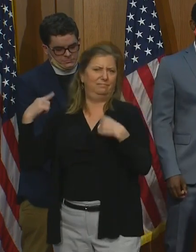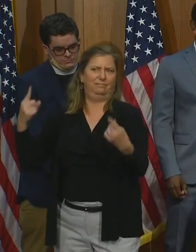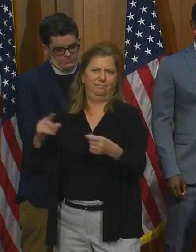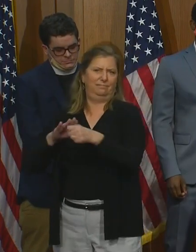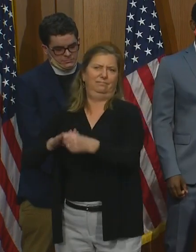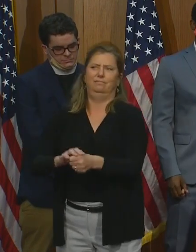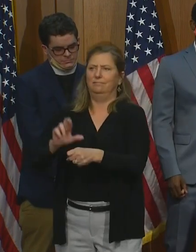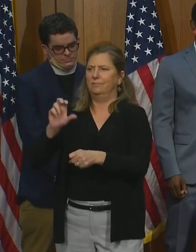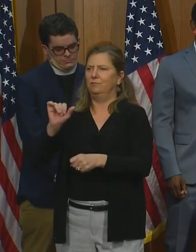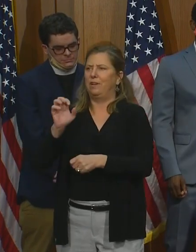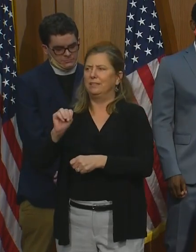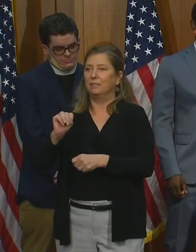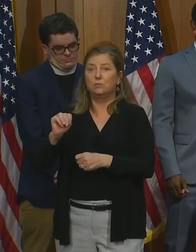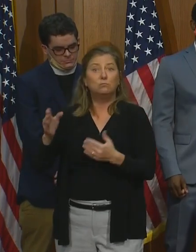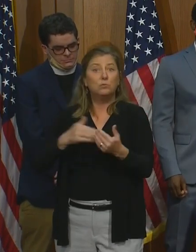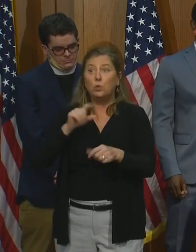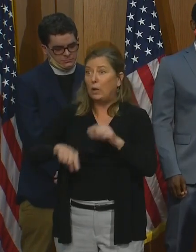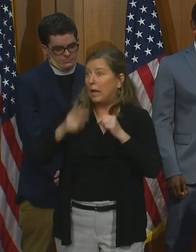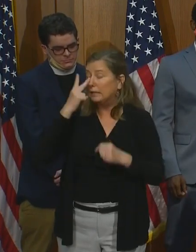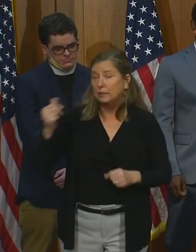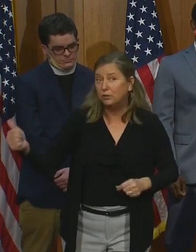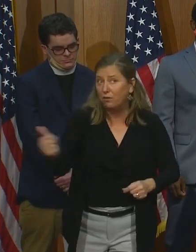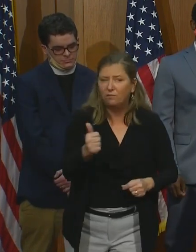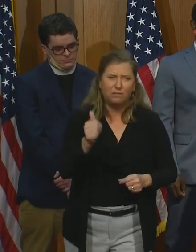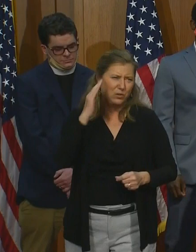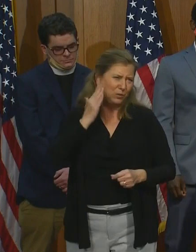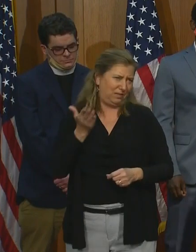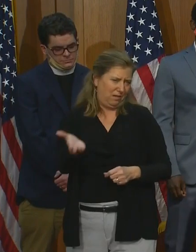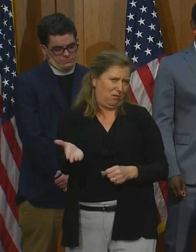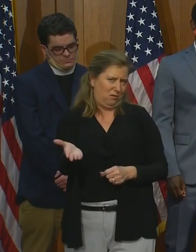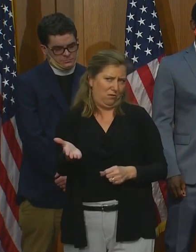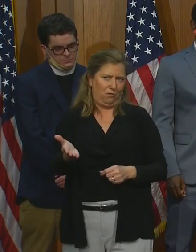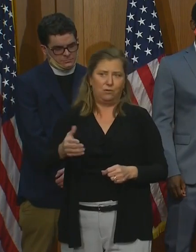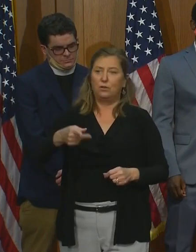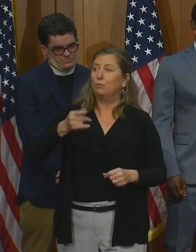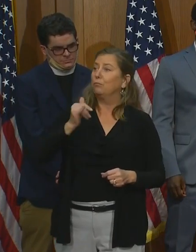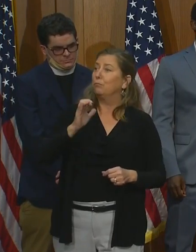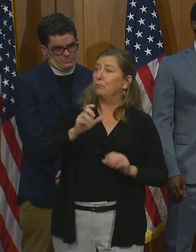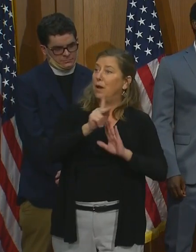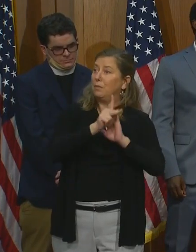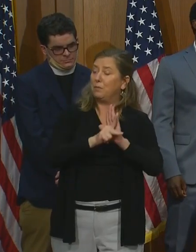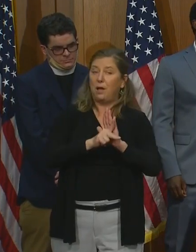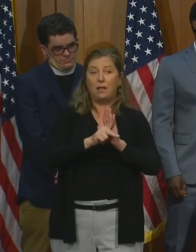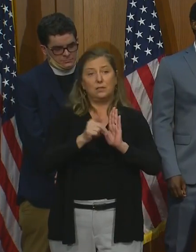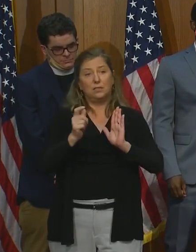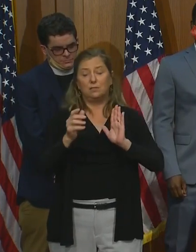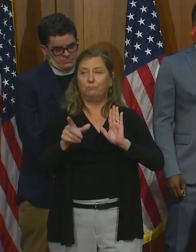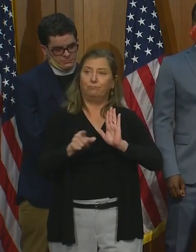INSTITUTIONAL RACISM EVEN IF